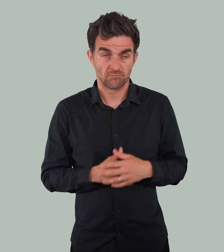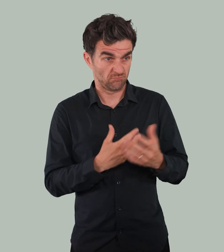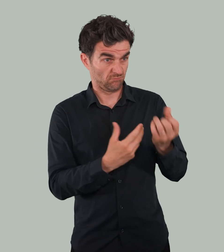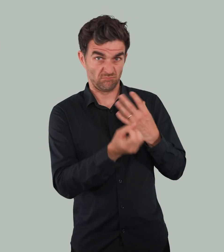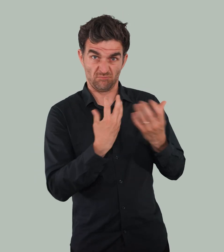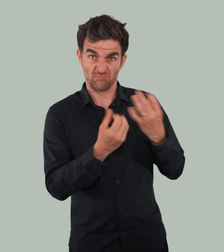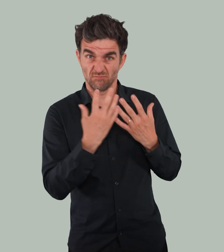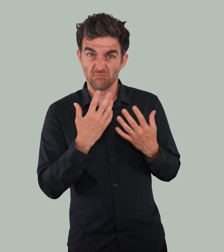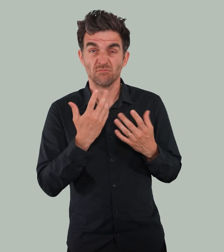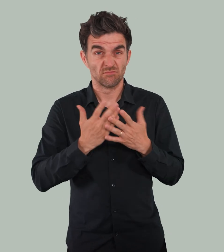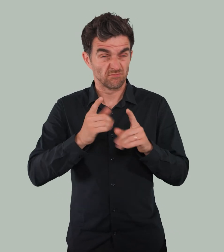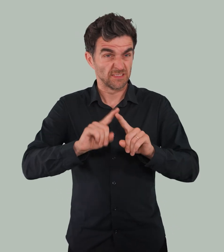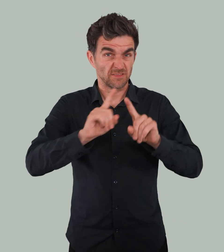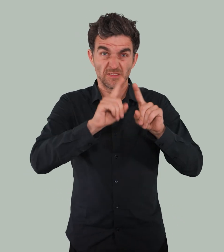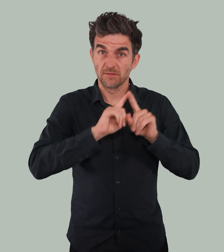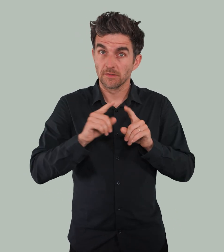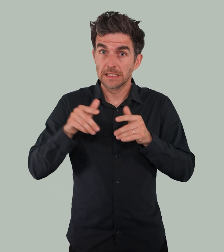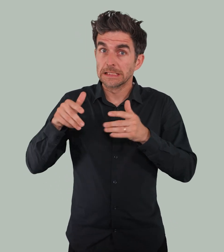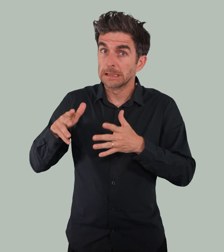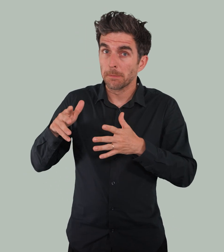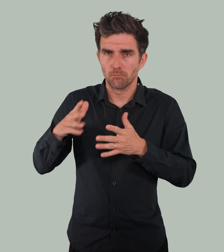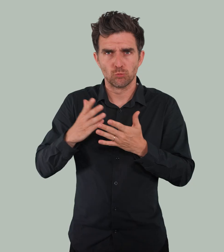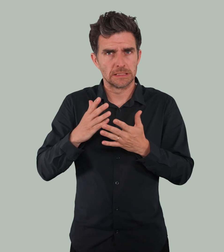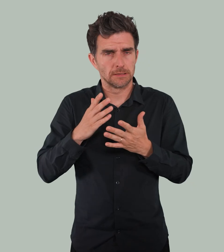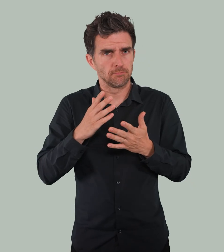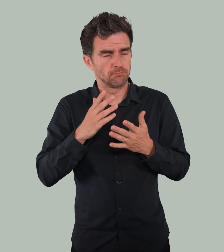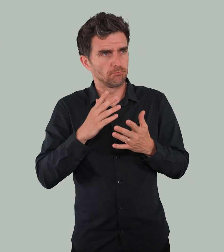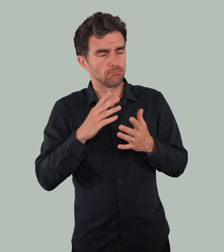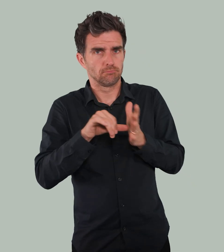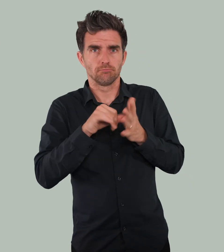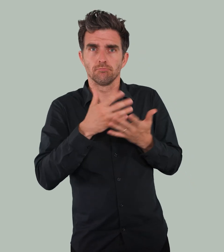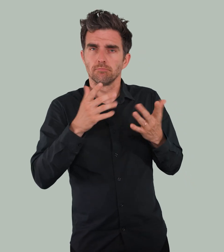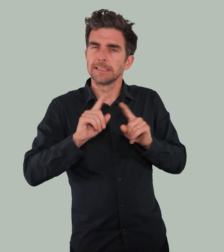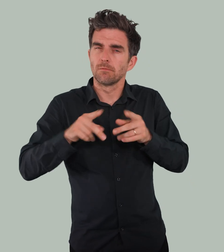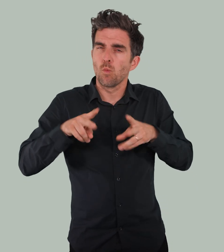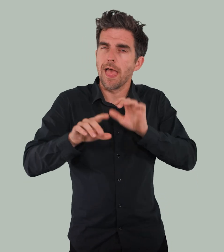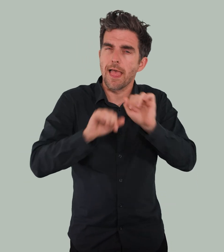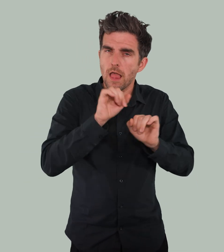Respondents describe different aspects of the system affecting them in different ways.